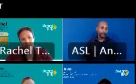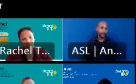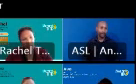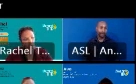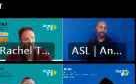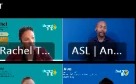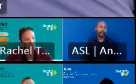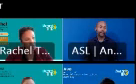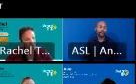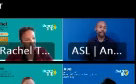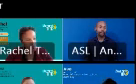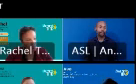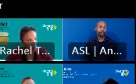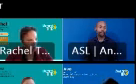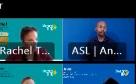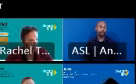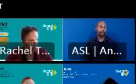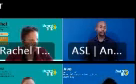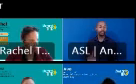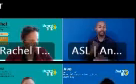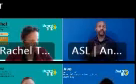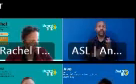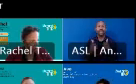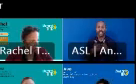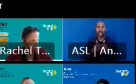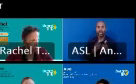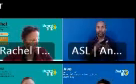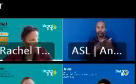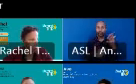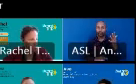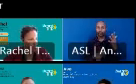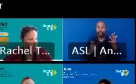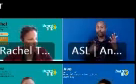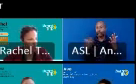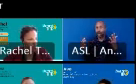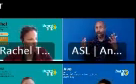So some of the challenges that we are already encountering